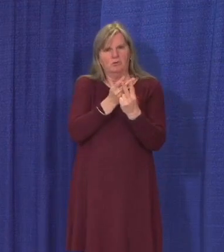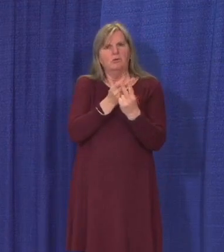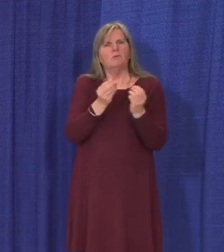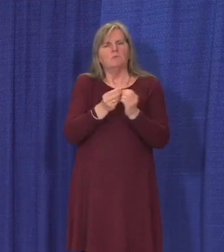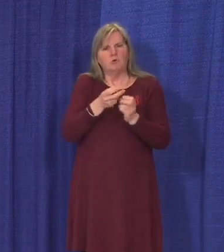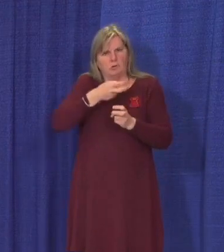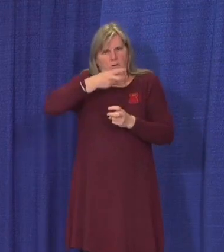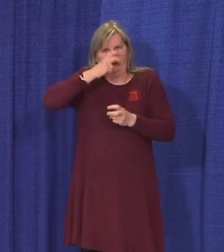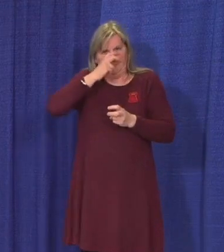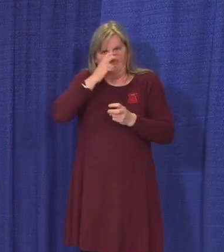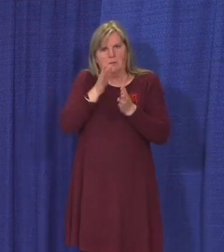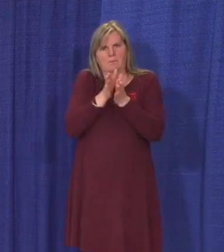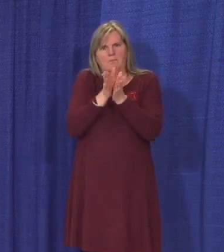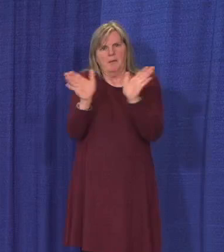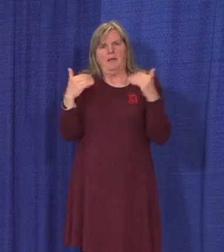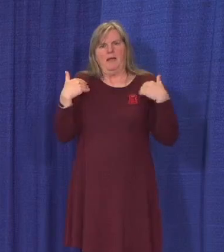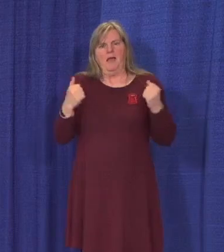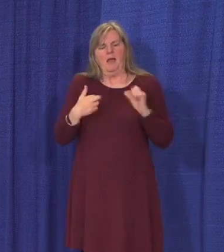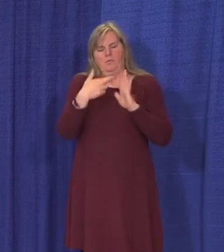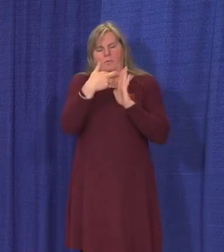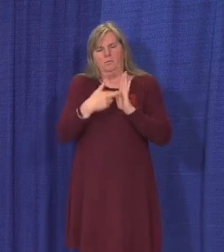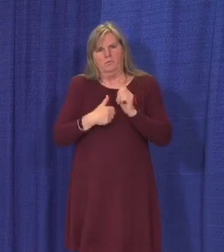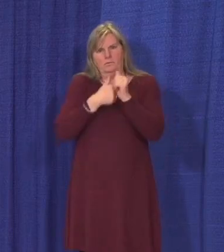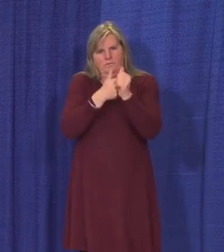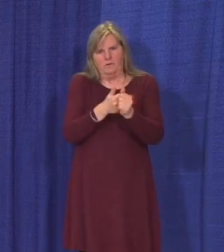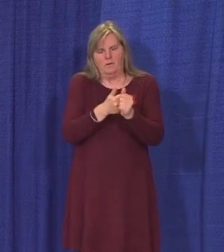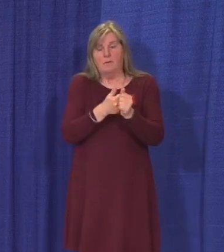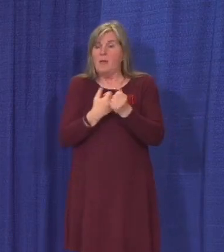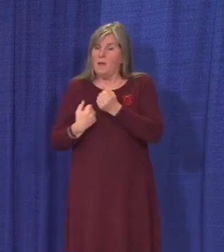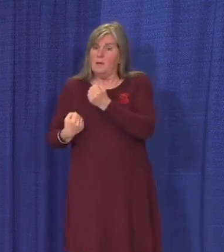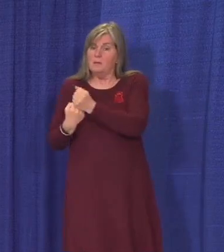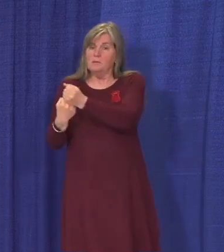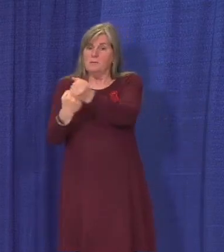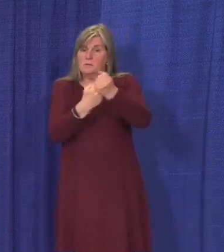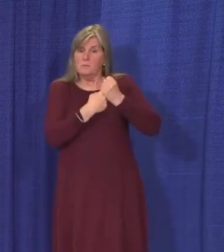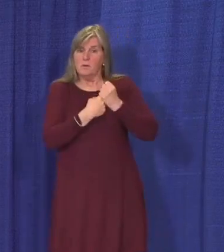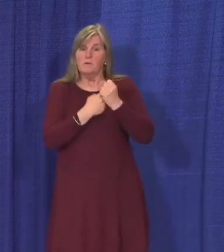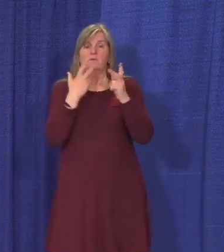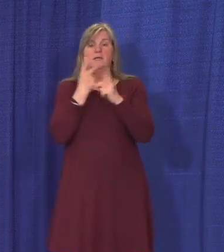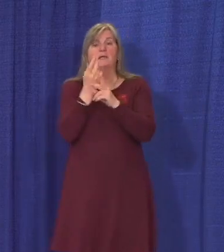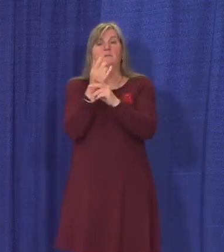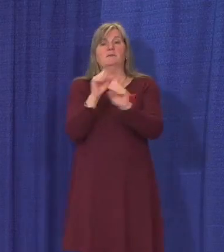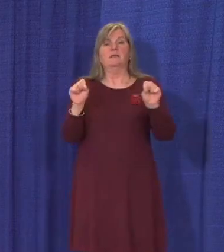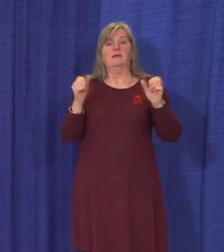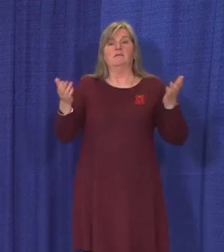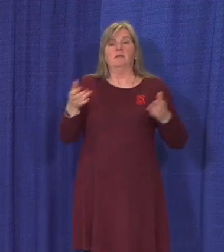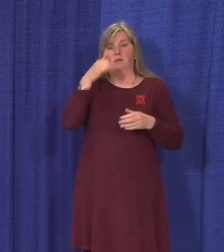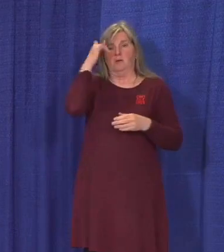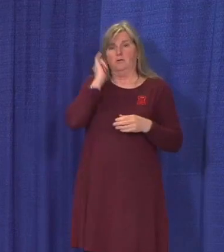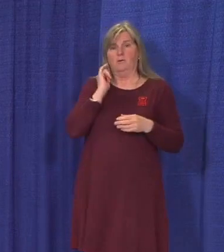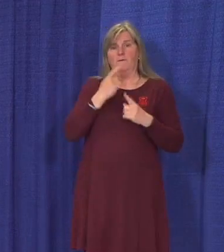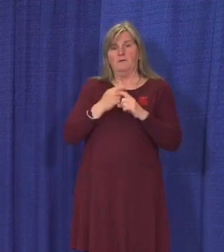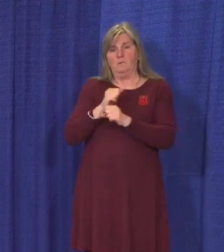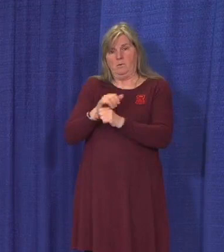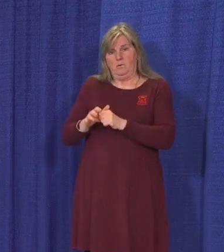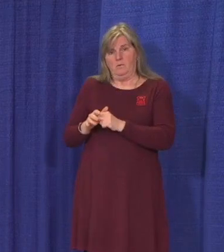number of travellers. Over the winter the Public Health Agency of Canada and